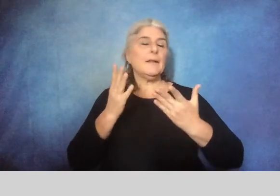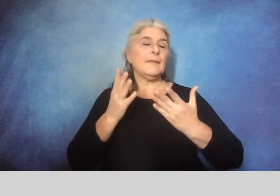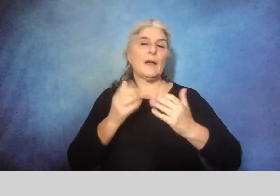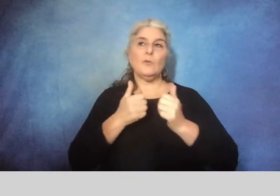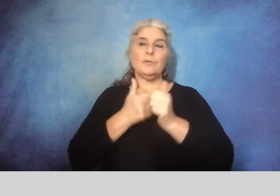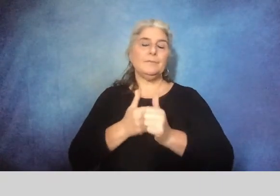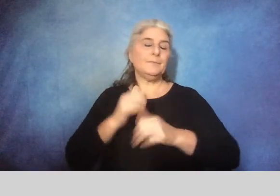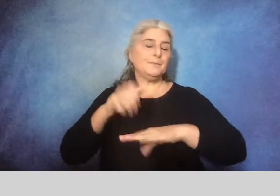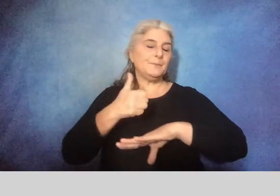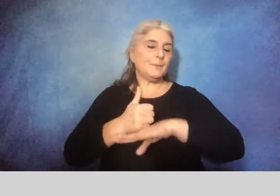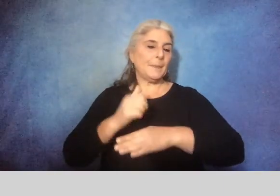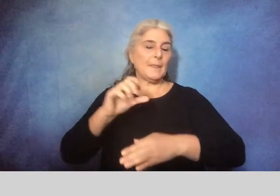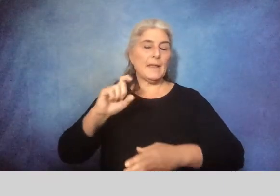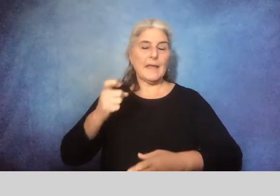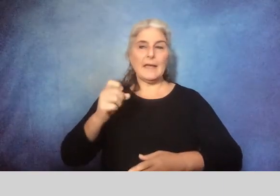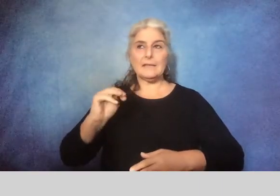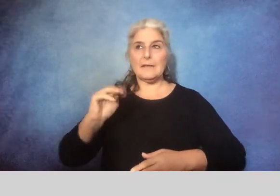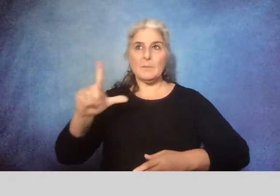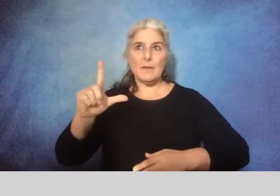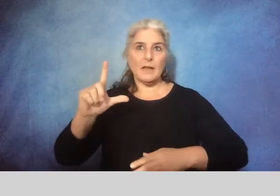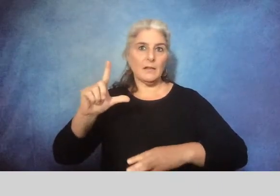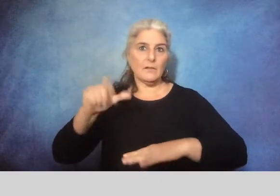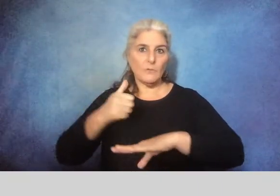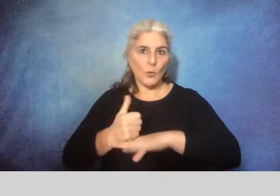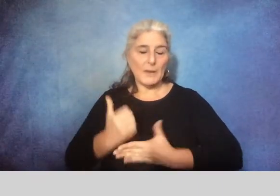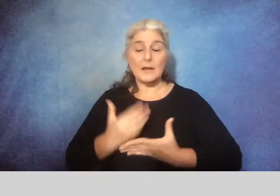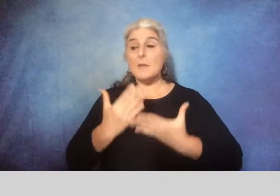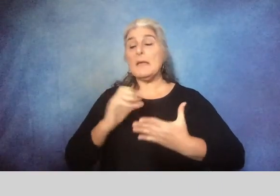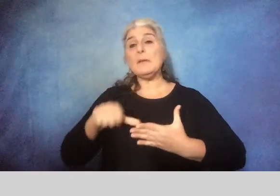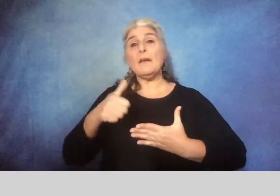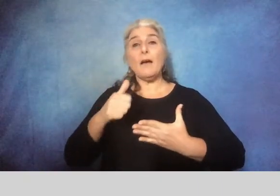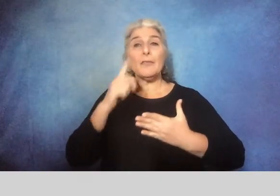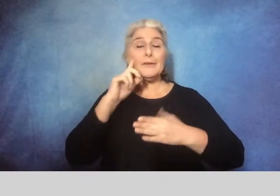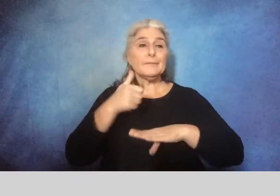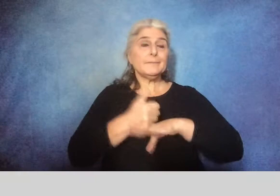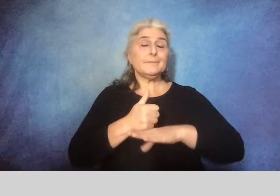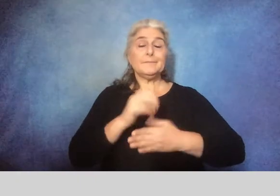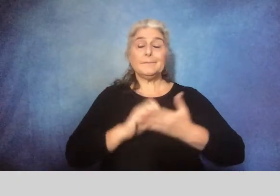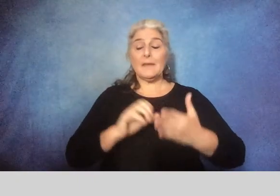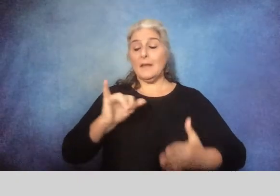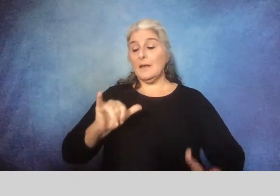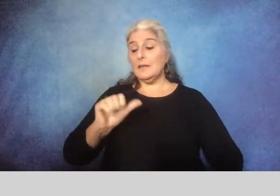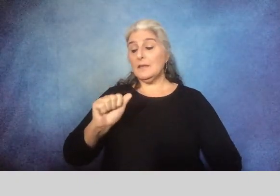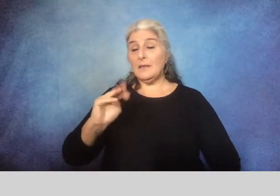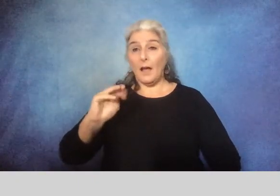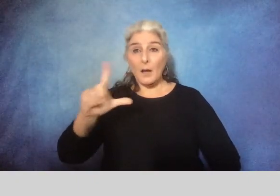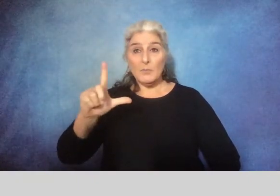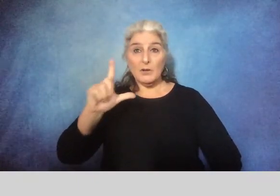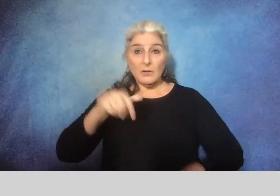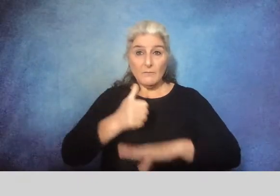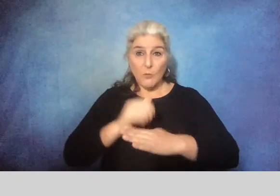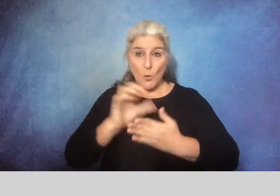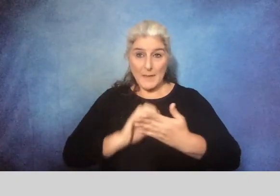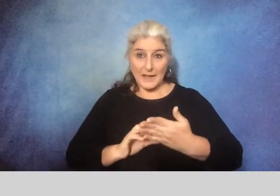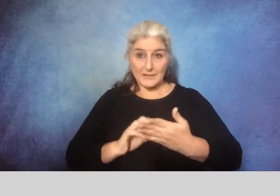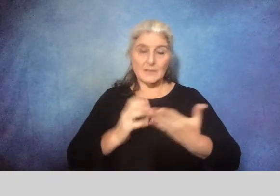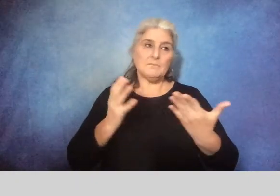There's one more, which implements the YAML formatting. So now what happens is, like, there is one specification